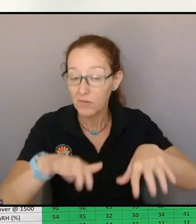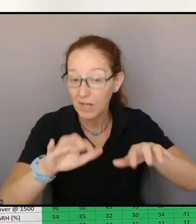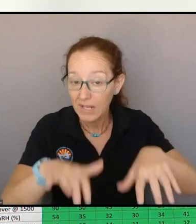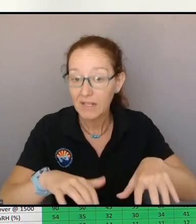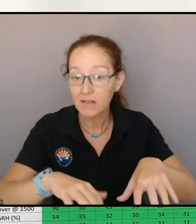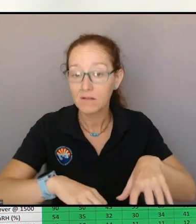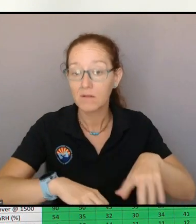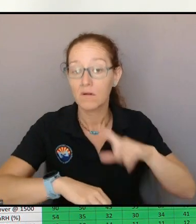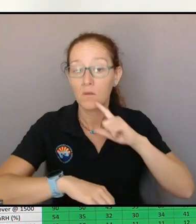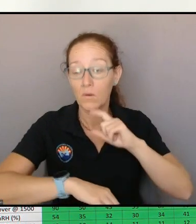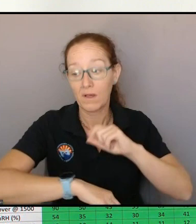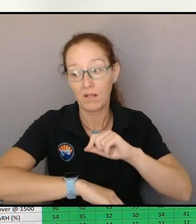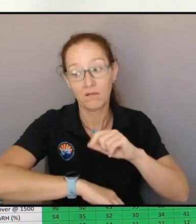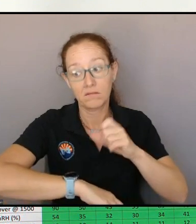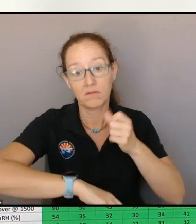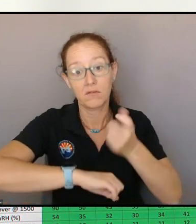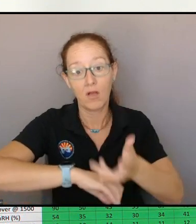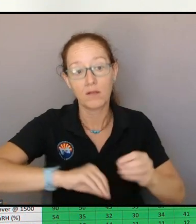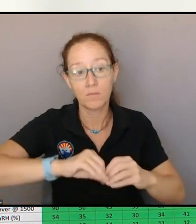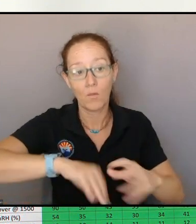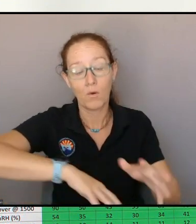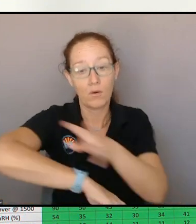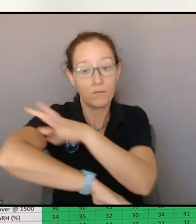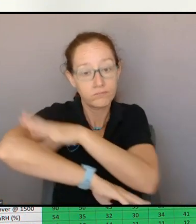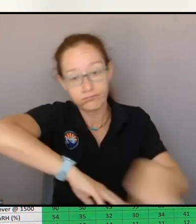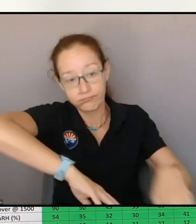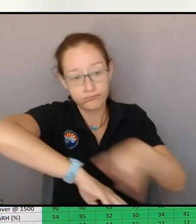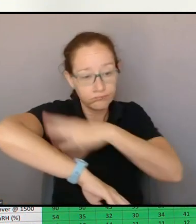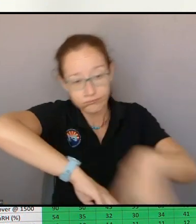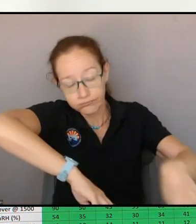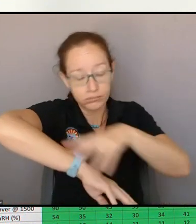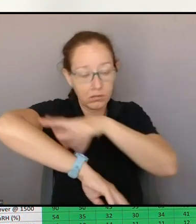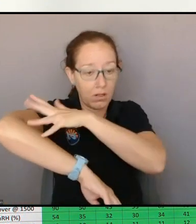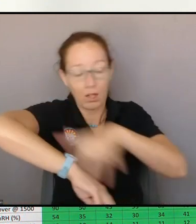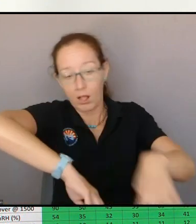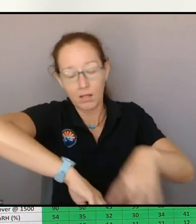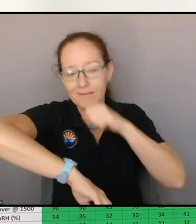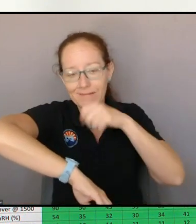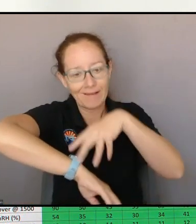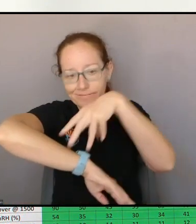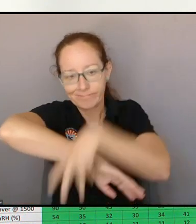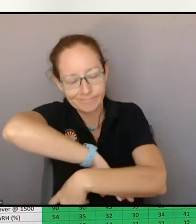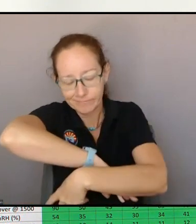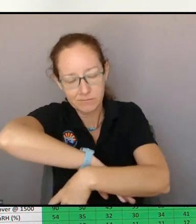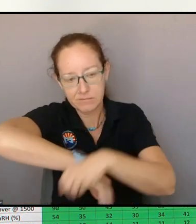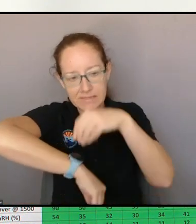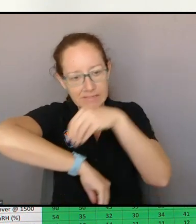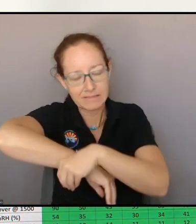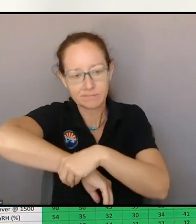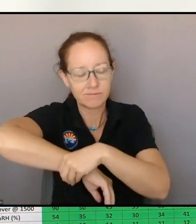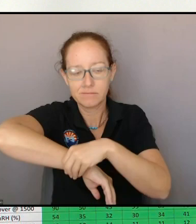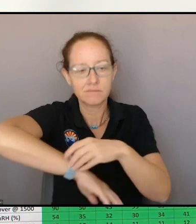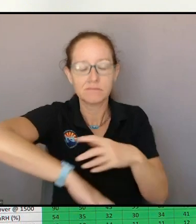additional runoff. Because everything out there is fairly saturated in terms of, like I said, not only the soils, but the